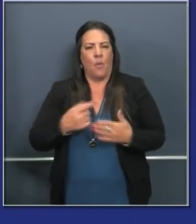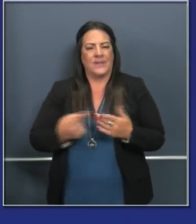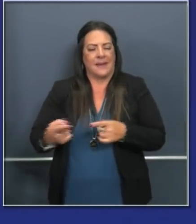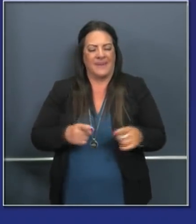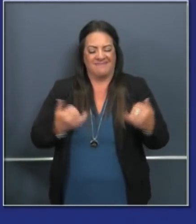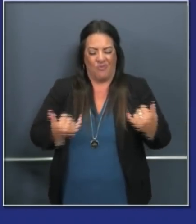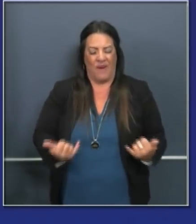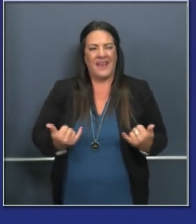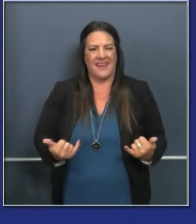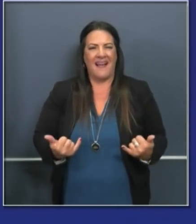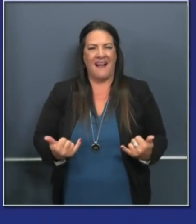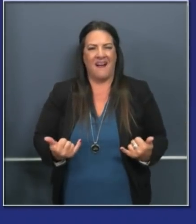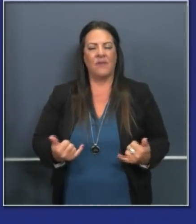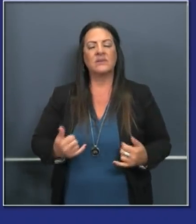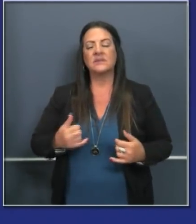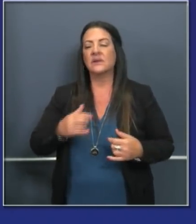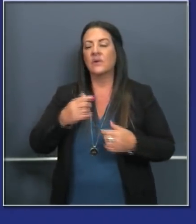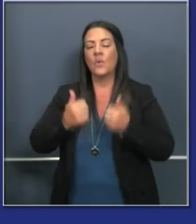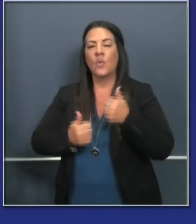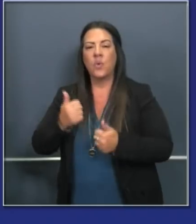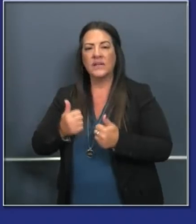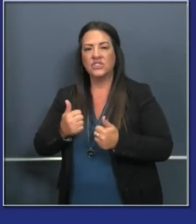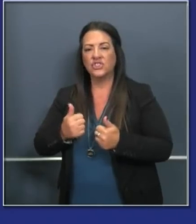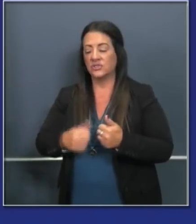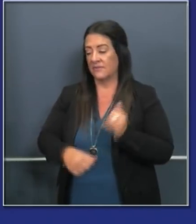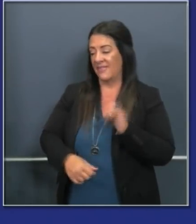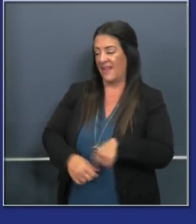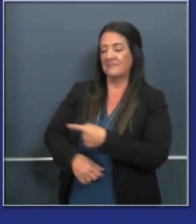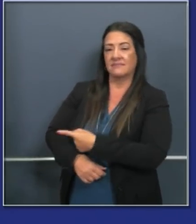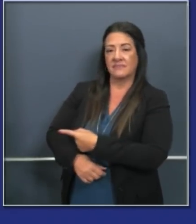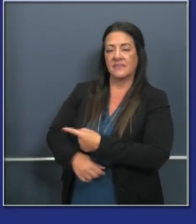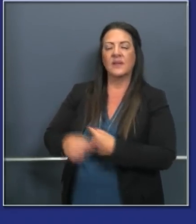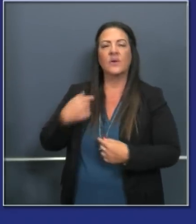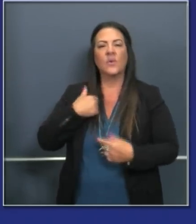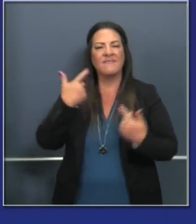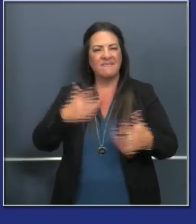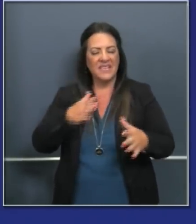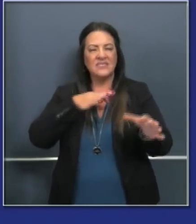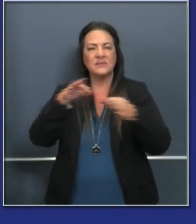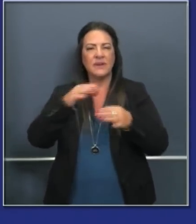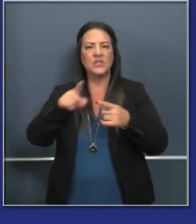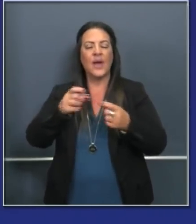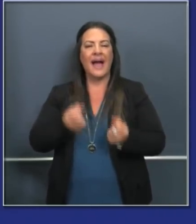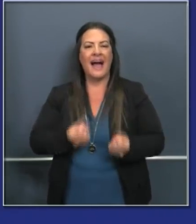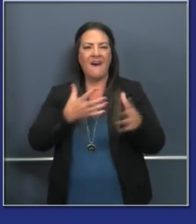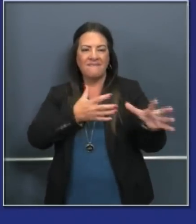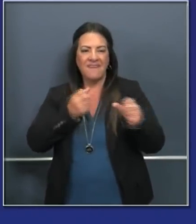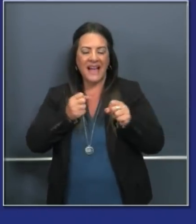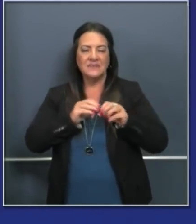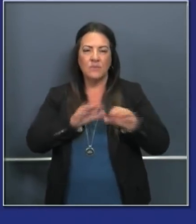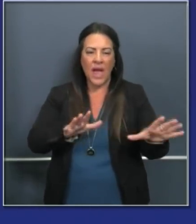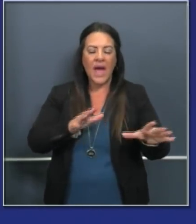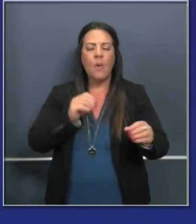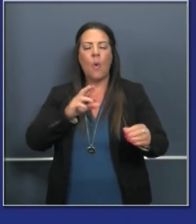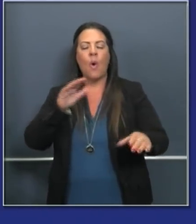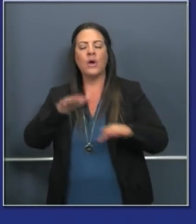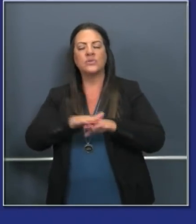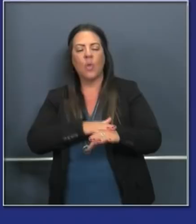LET'S UNDERSTAND WHAT IS GOING ON TODAY AT THIS MOMENT. IT'S REALLY BUILT AROUND THIS CONCEPT OF THE ARE EFFECTIVE